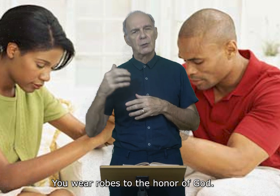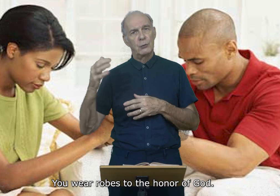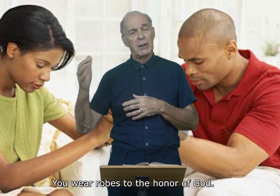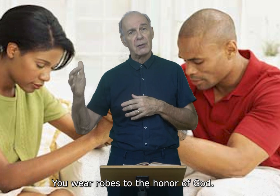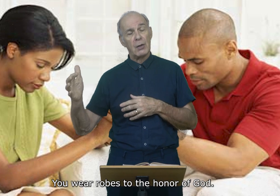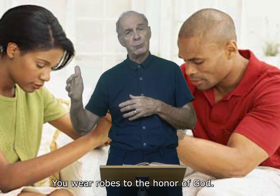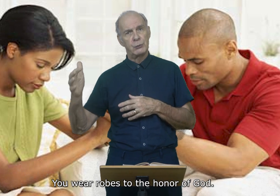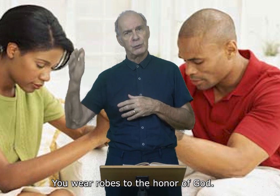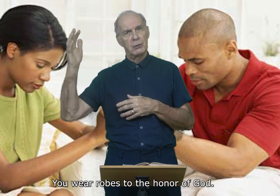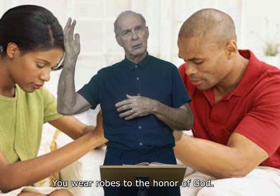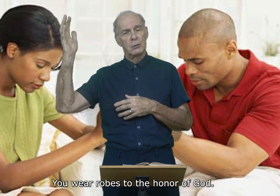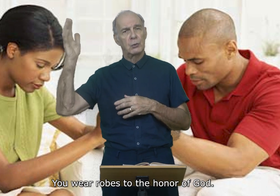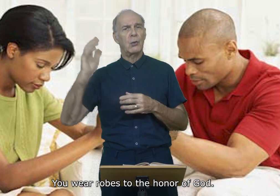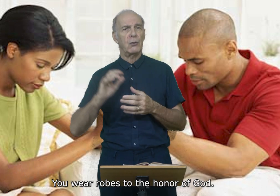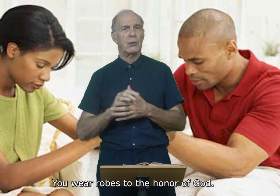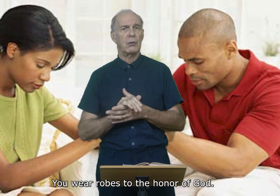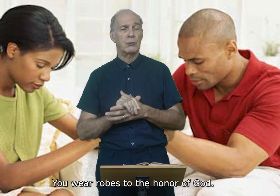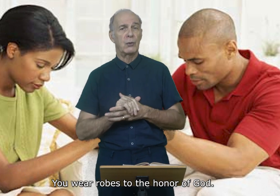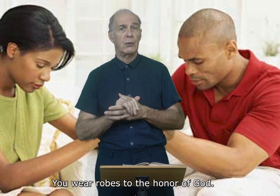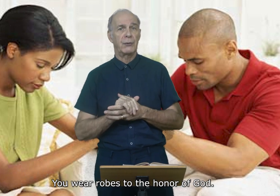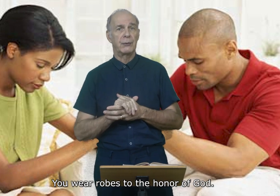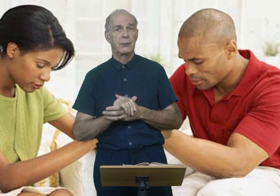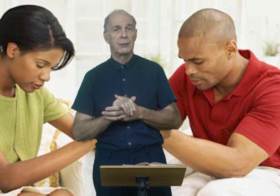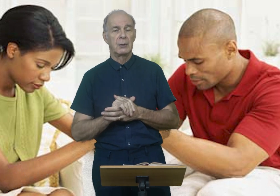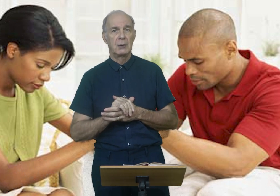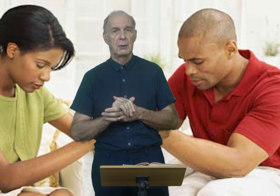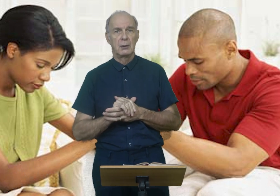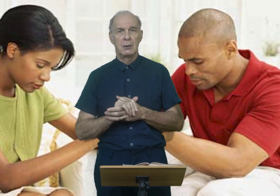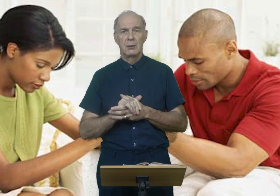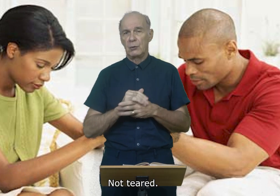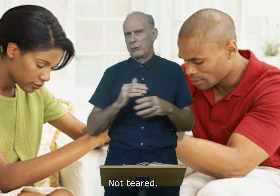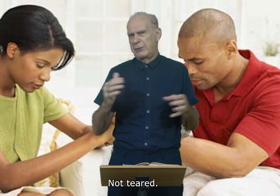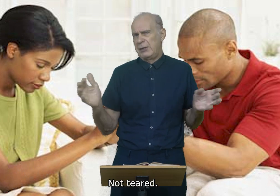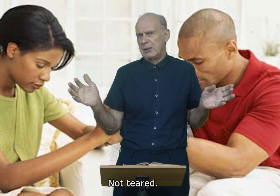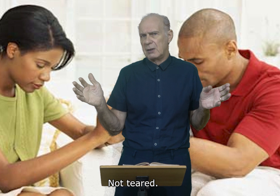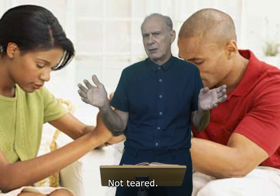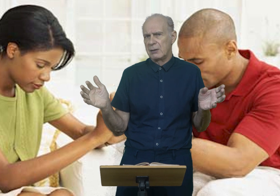You wear robes to the honor of God. Not teared.